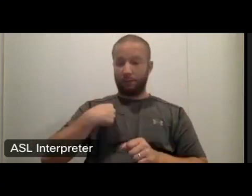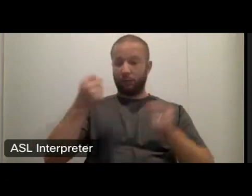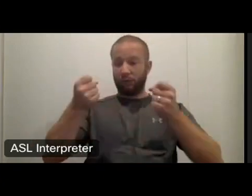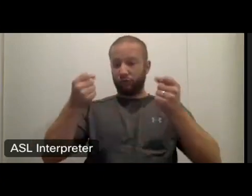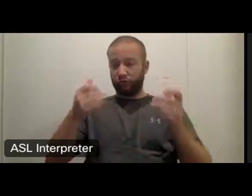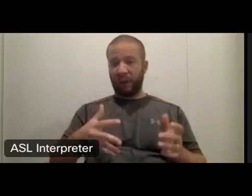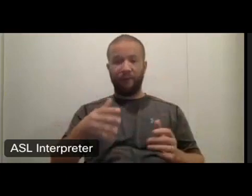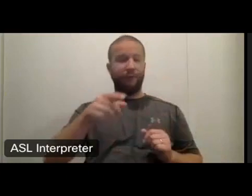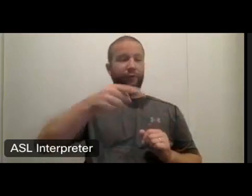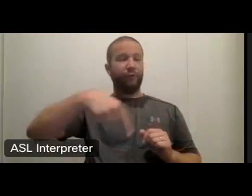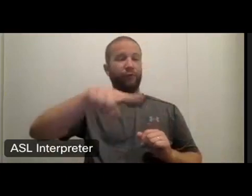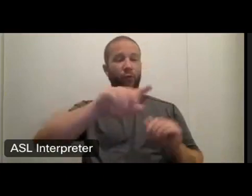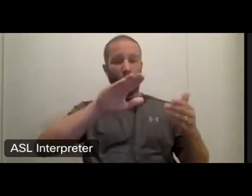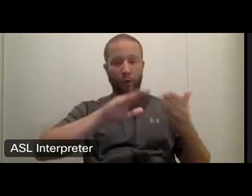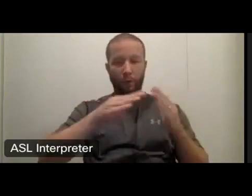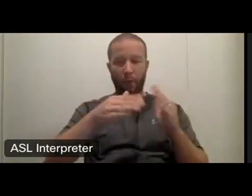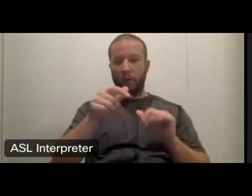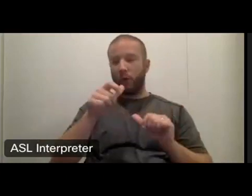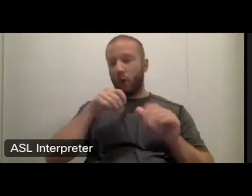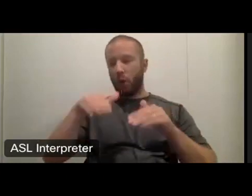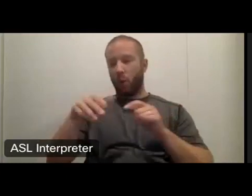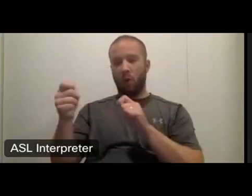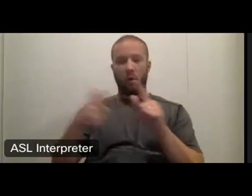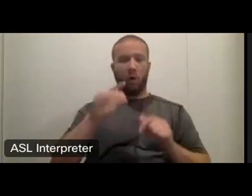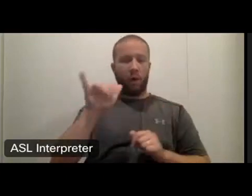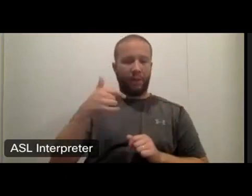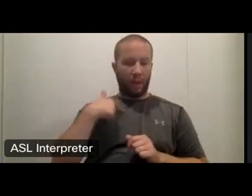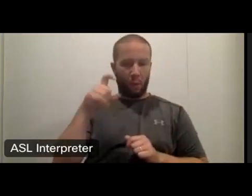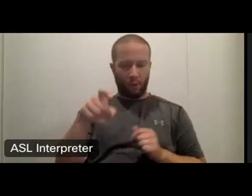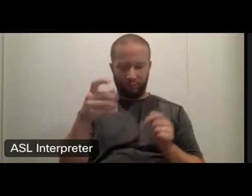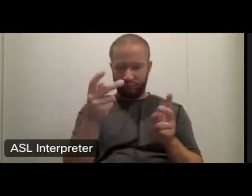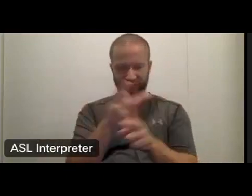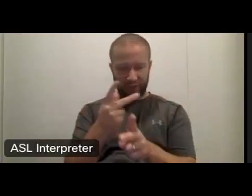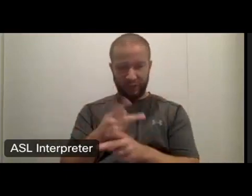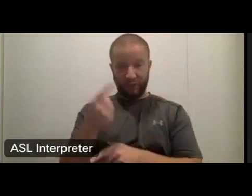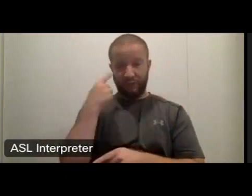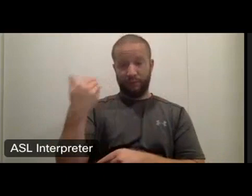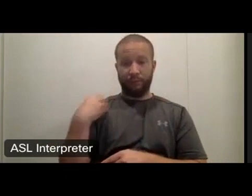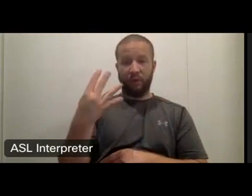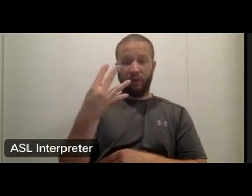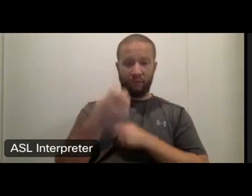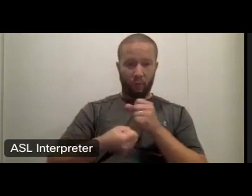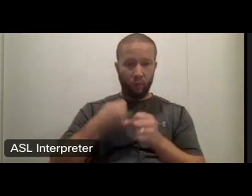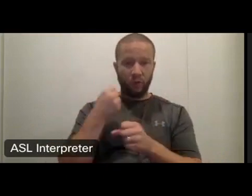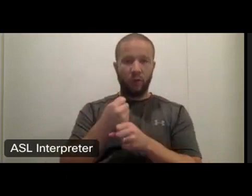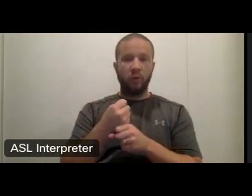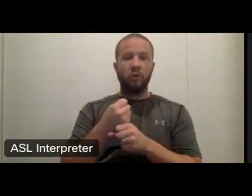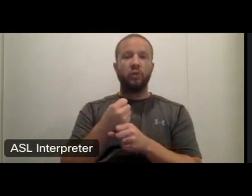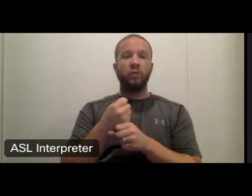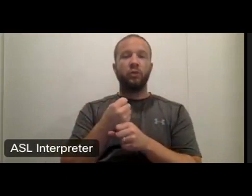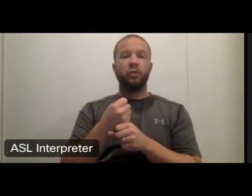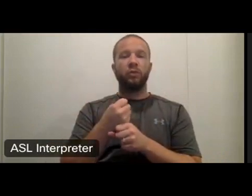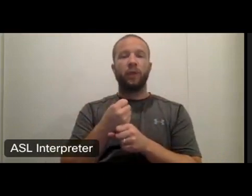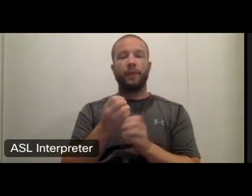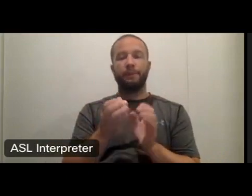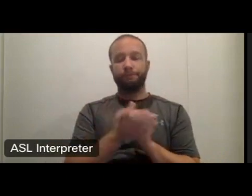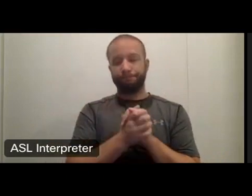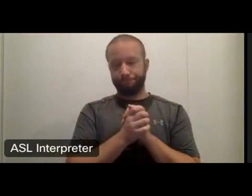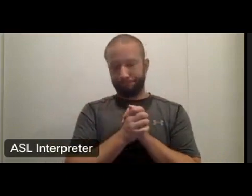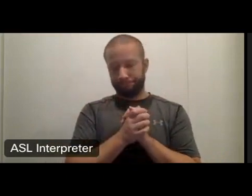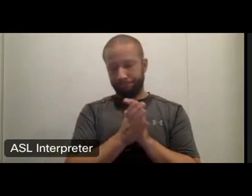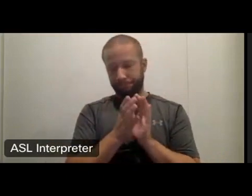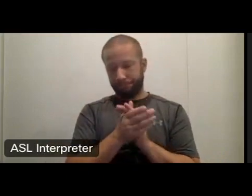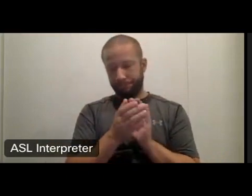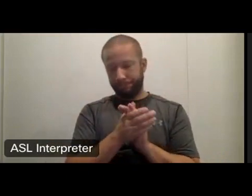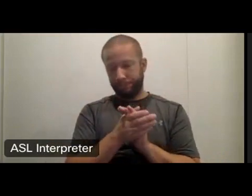community pedestrians and so we have been for for four years now um doing a use uh U-turn movement